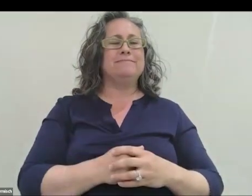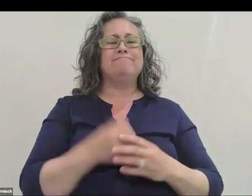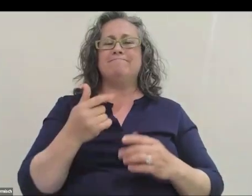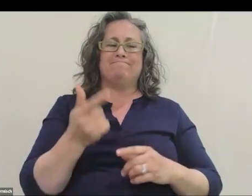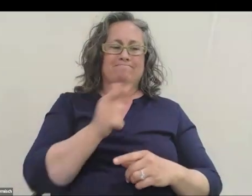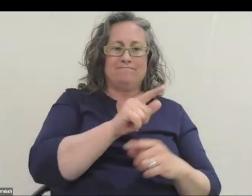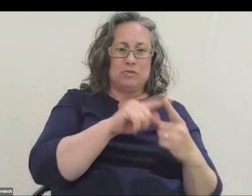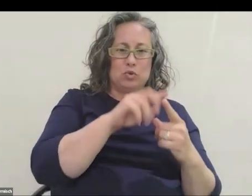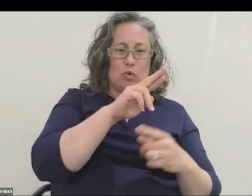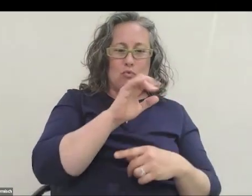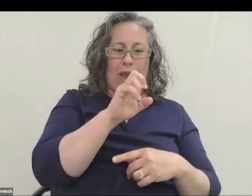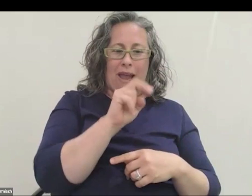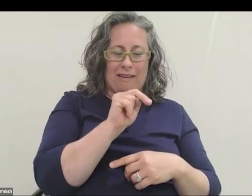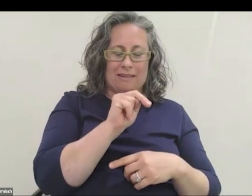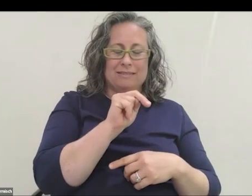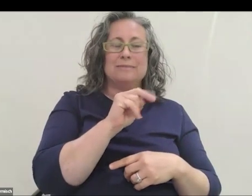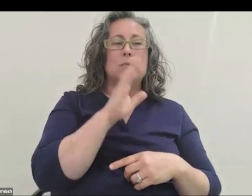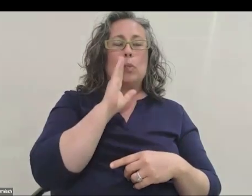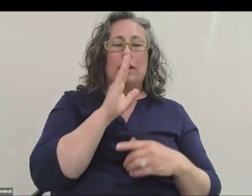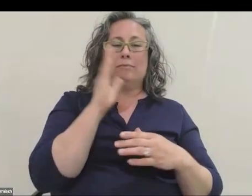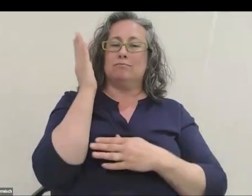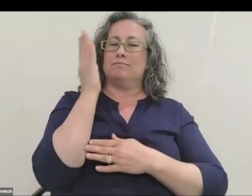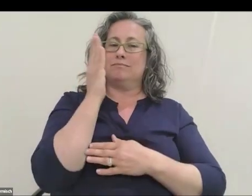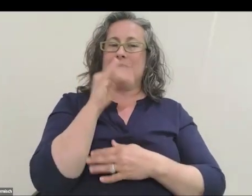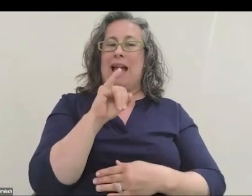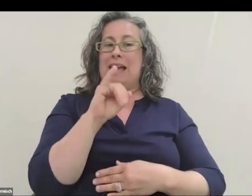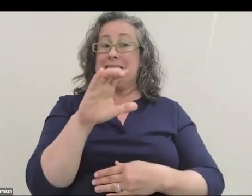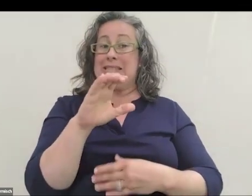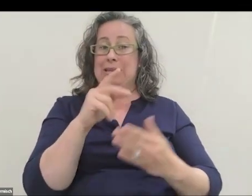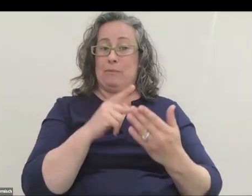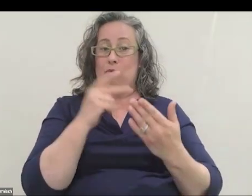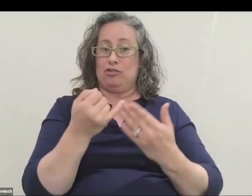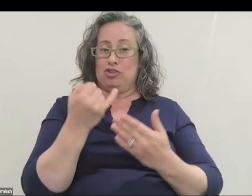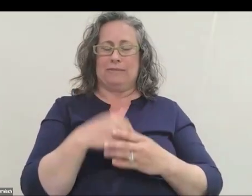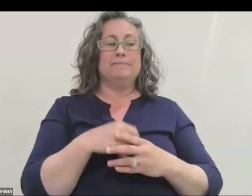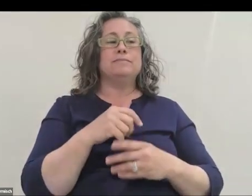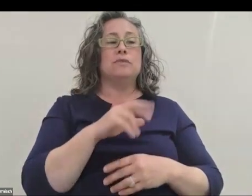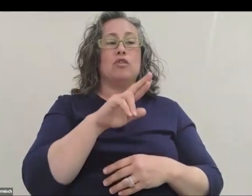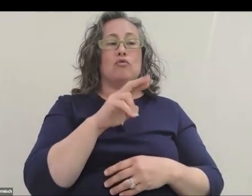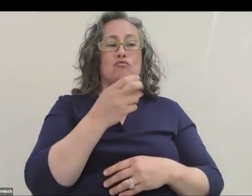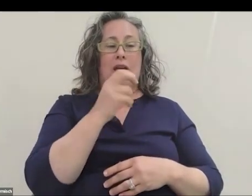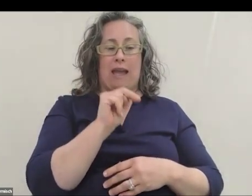I now hand you over to Rayan Khan, who will now present our IC project.